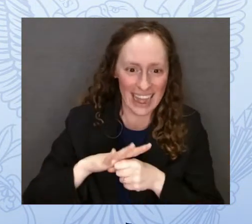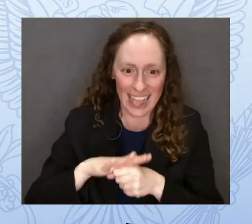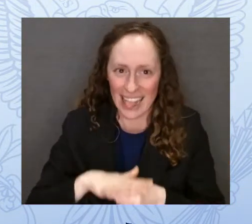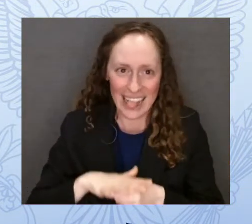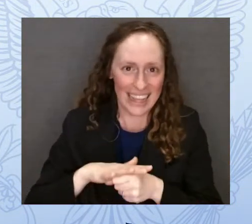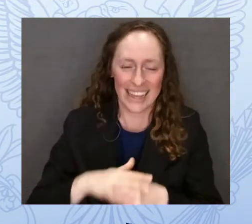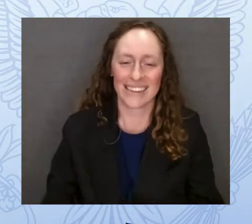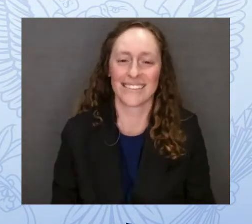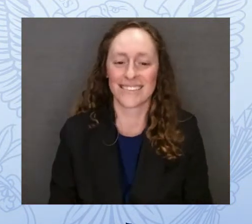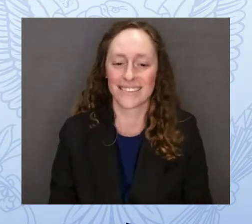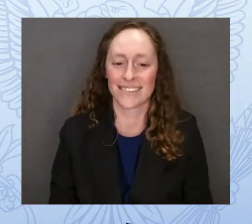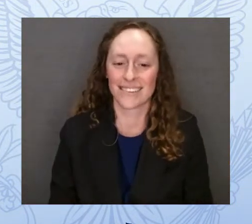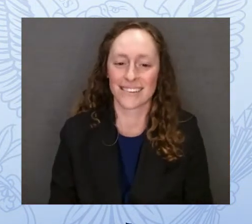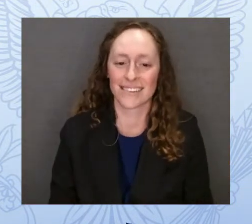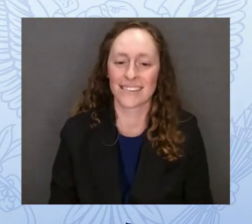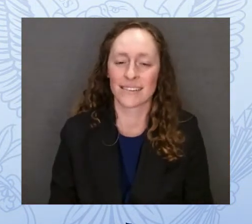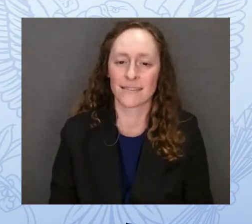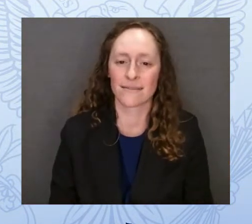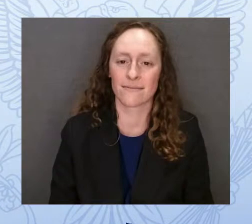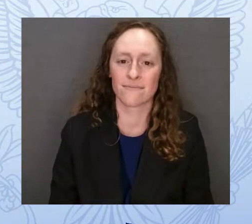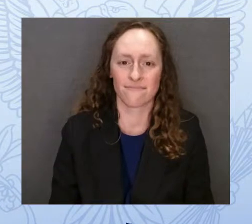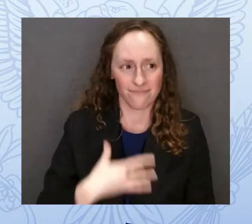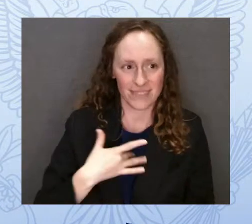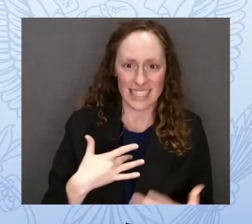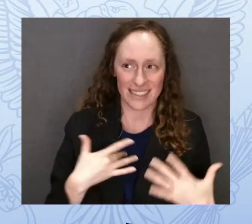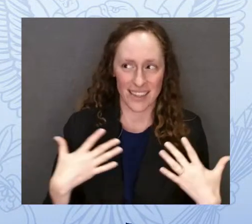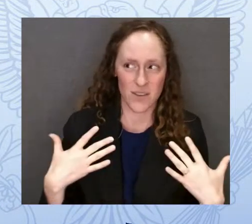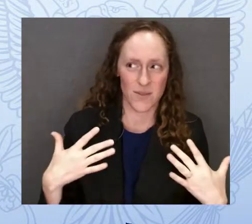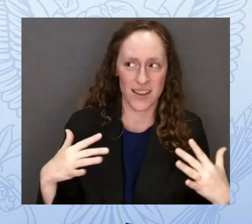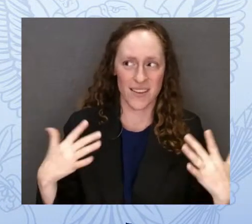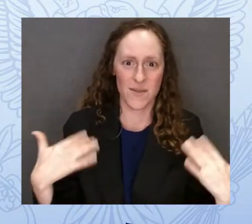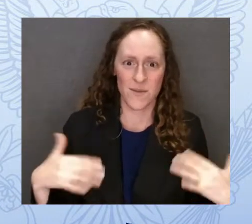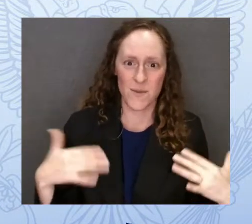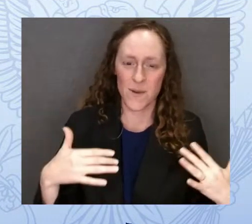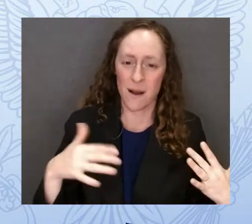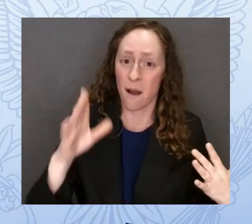Because when you are asked by the first lady to come and join her at the White House,